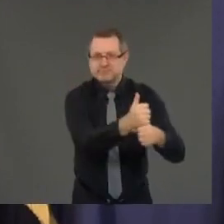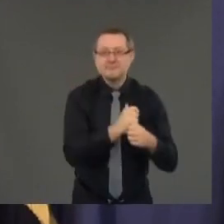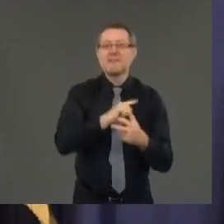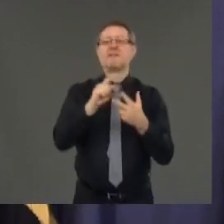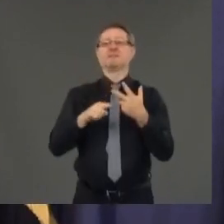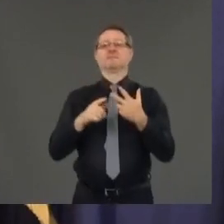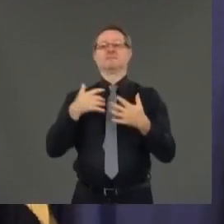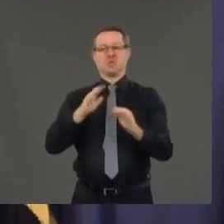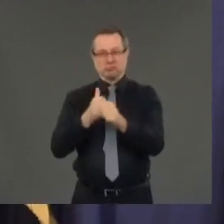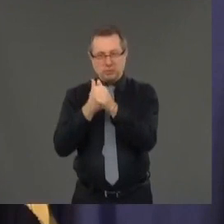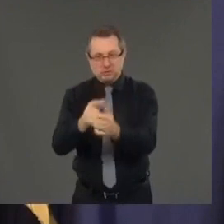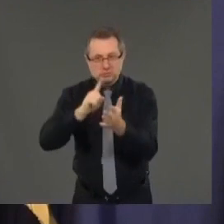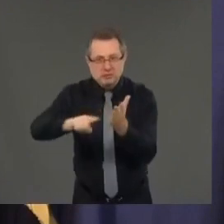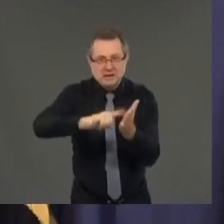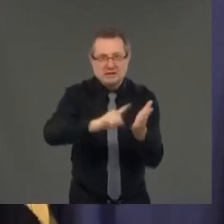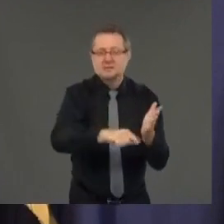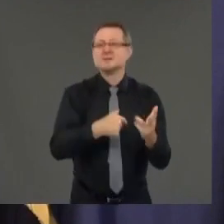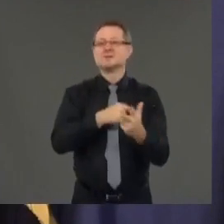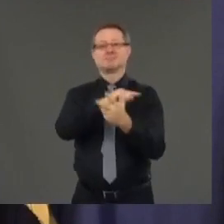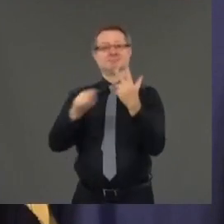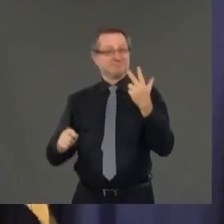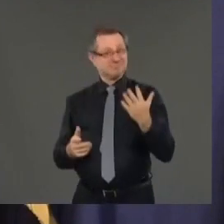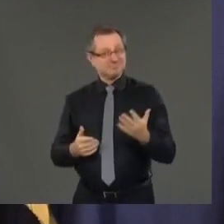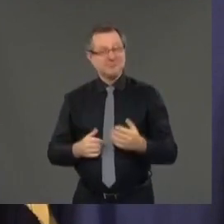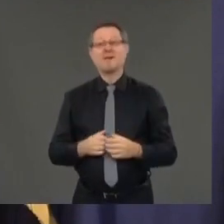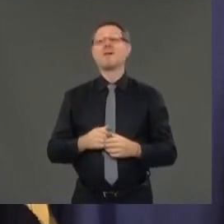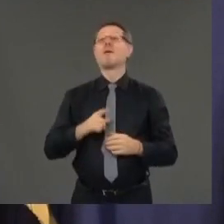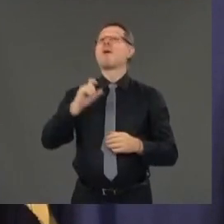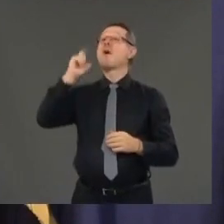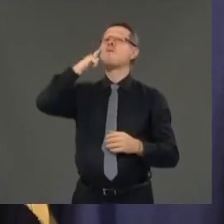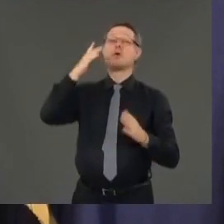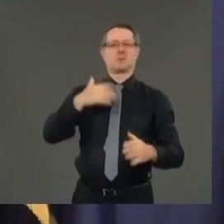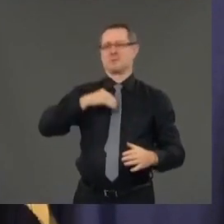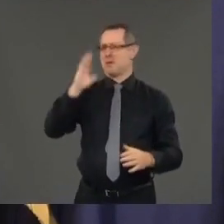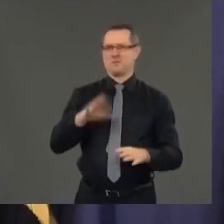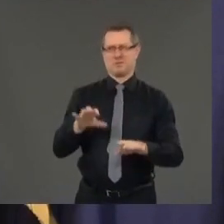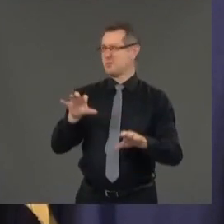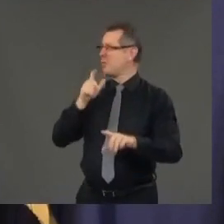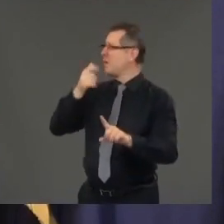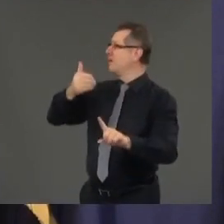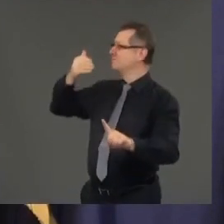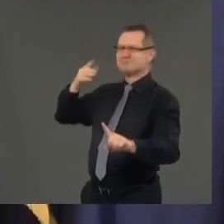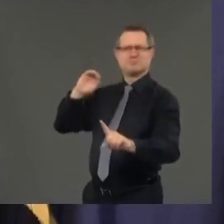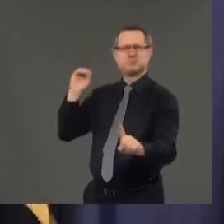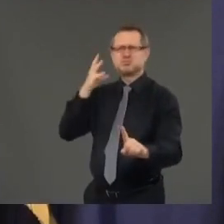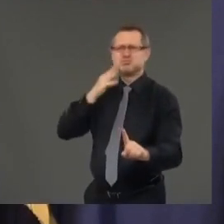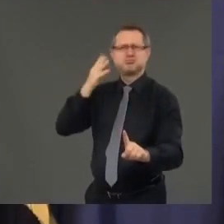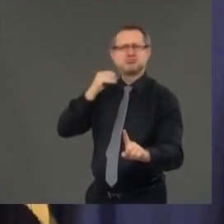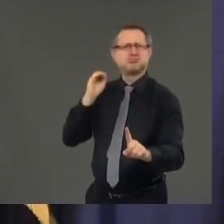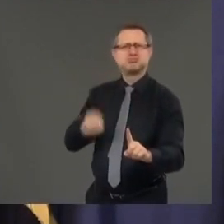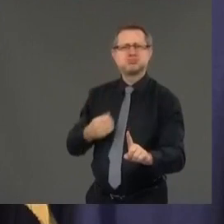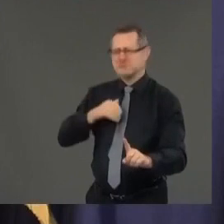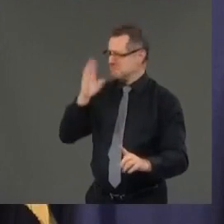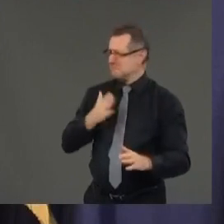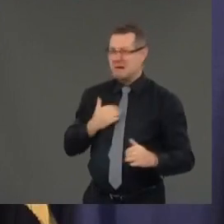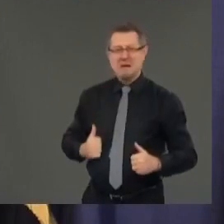SETTING UP TEST SITES, DOING LABS AND CONTACT TRACING. IT WAS HARD.